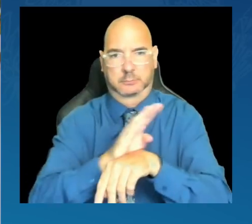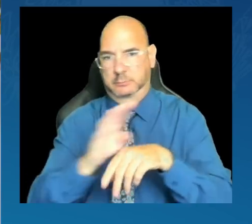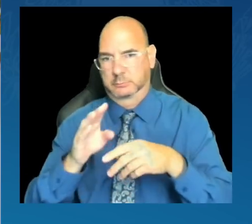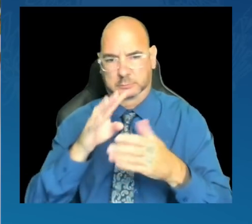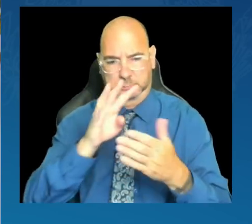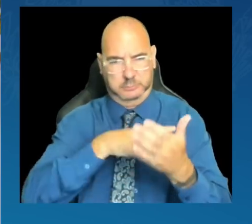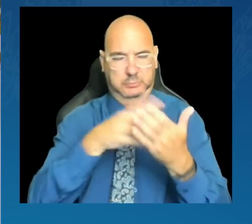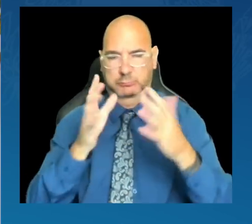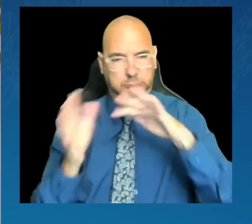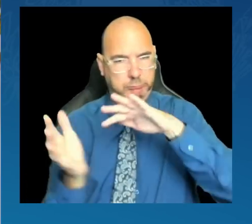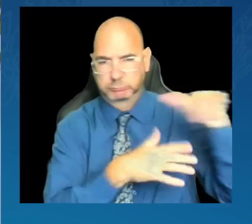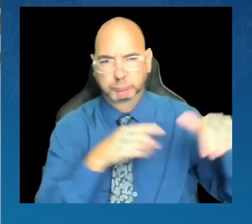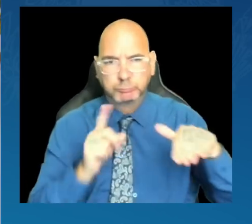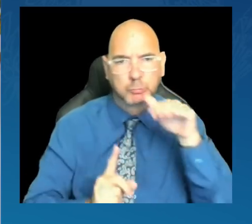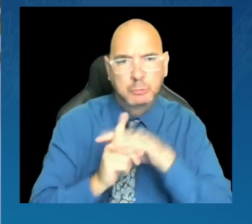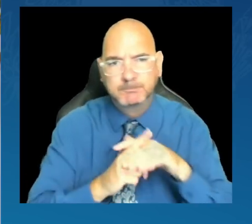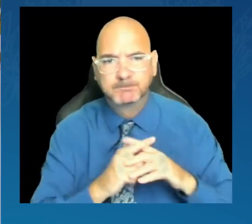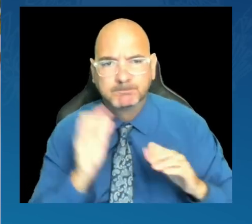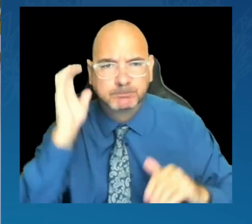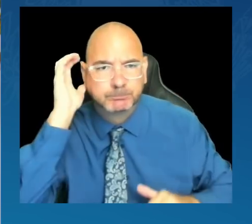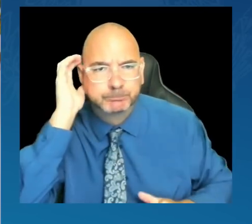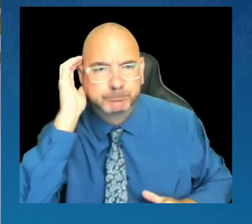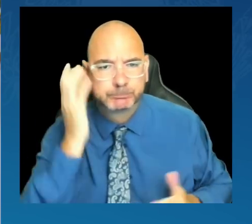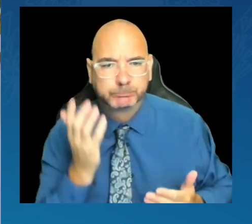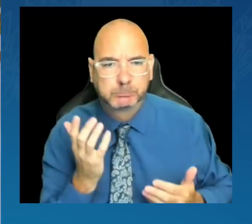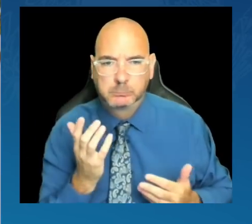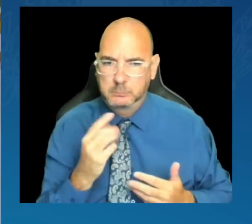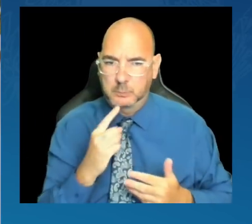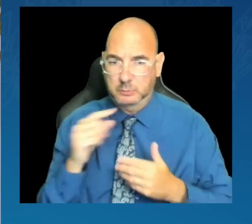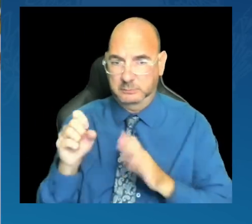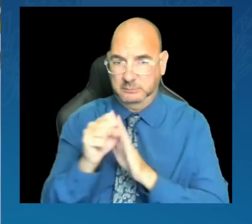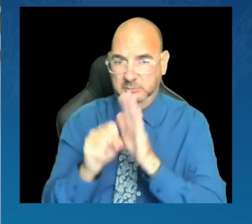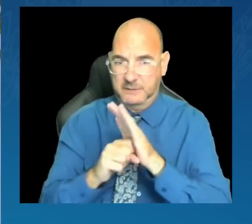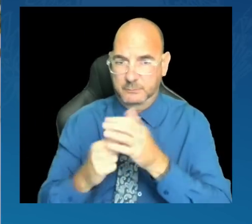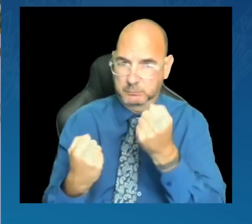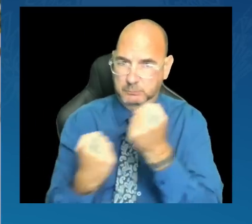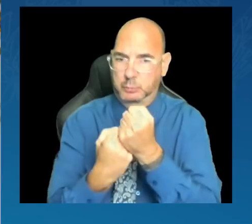and stand with Hoosiers and Americans. Rep. GiaQuinta: Thank you. Thank you for everything, Carson.